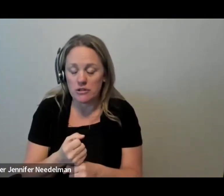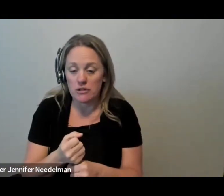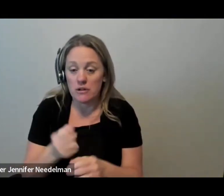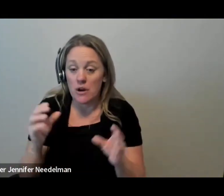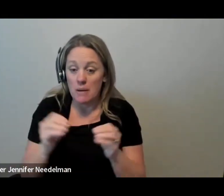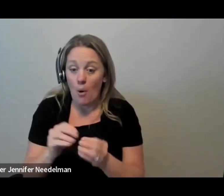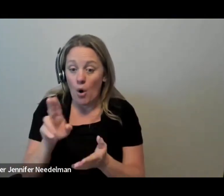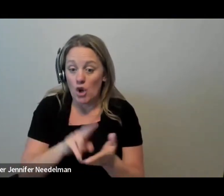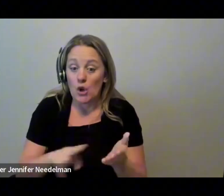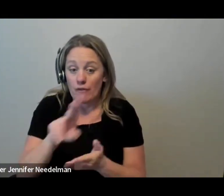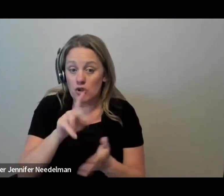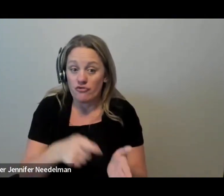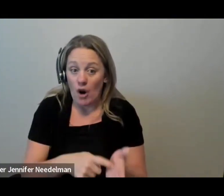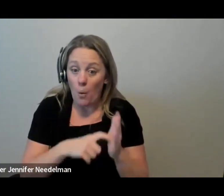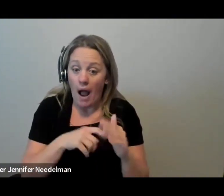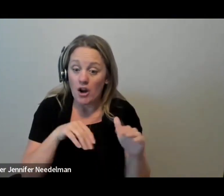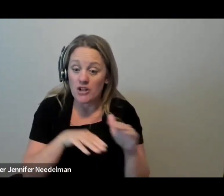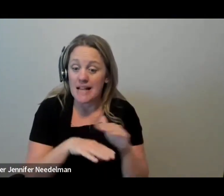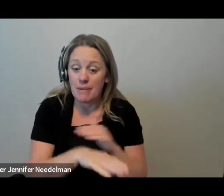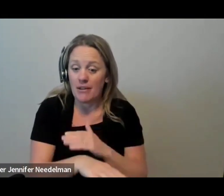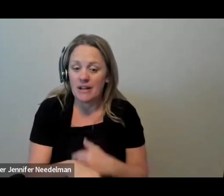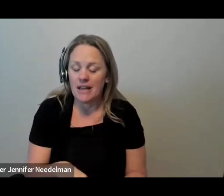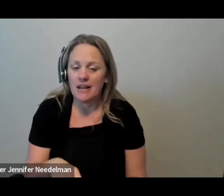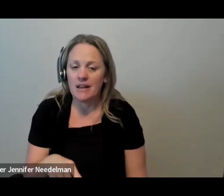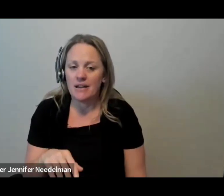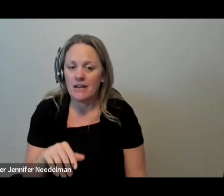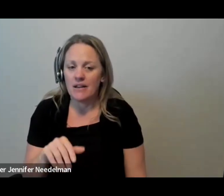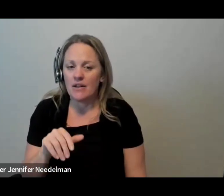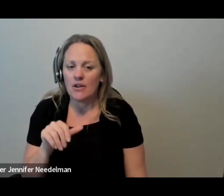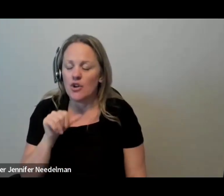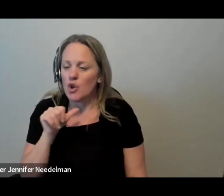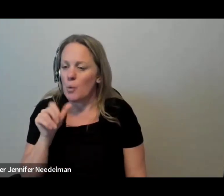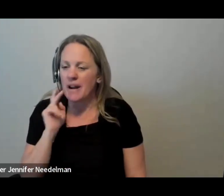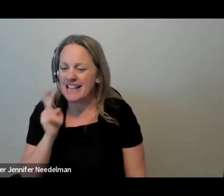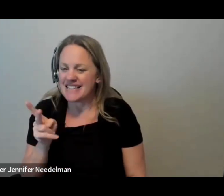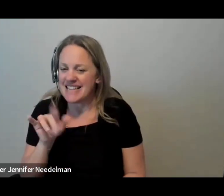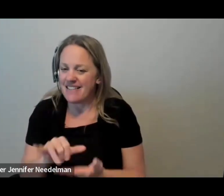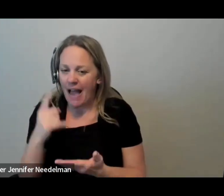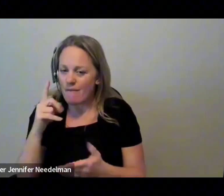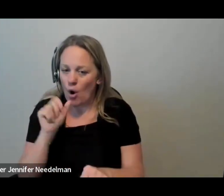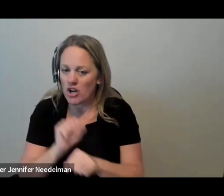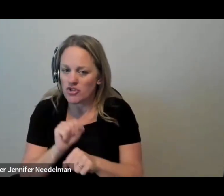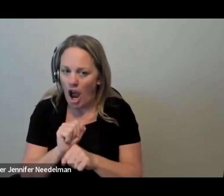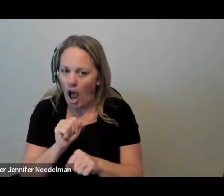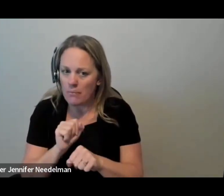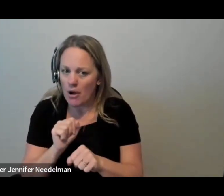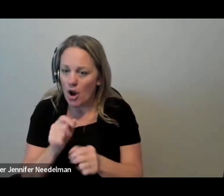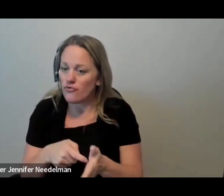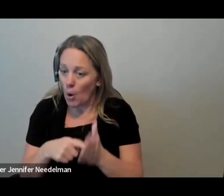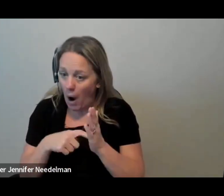accessibility, you won't see accessibility as a, as a job requirement. But you'll surely be asked about it in the interviews.